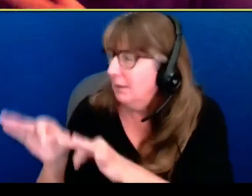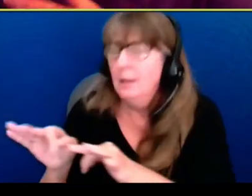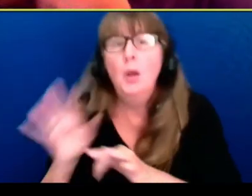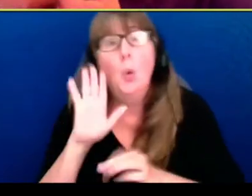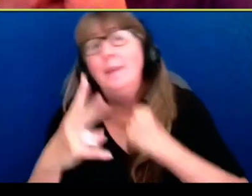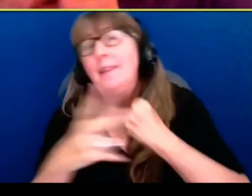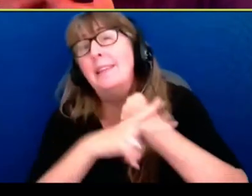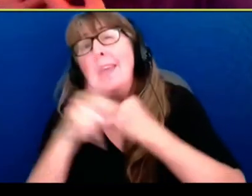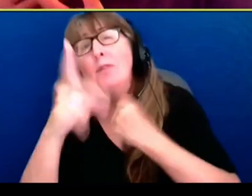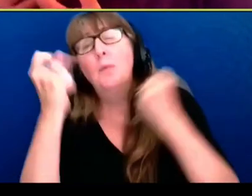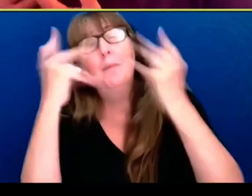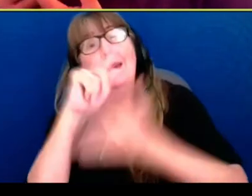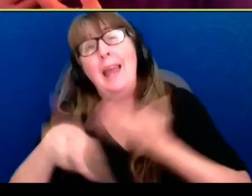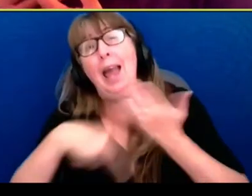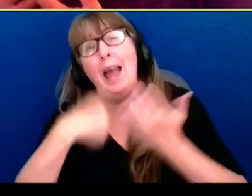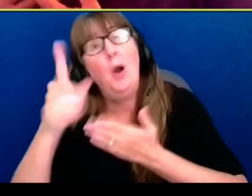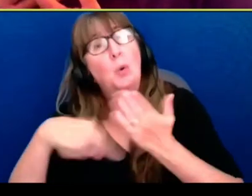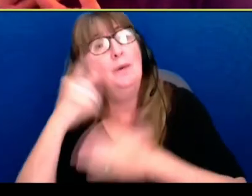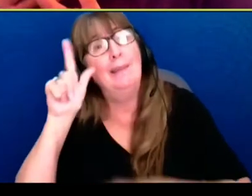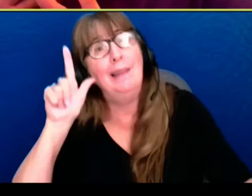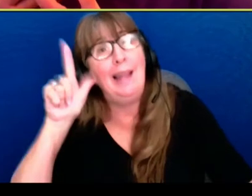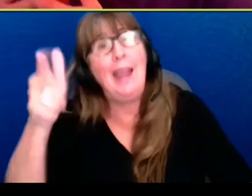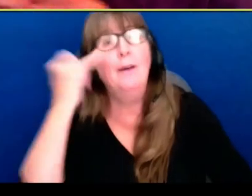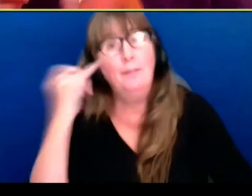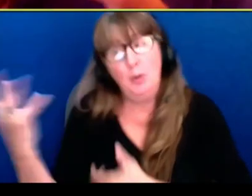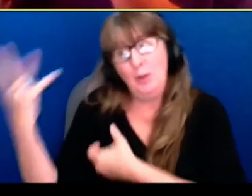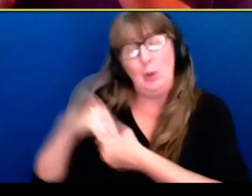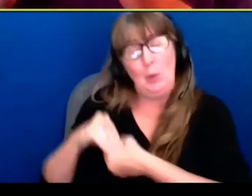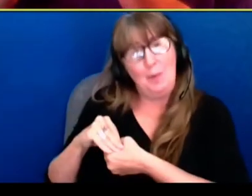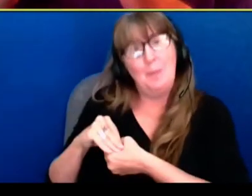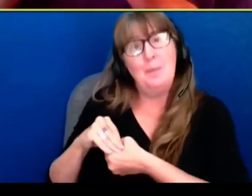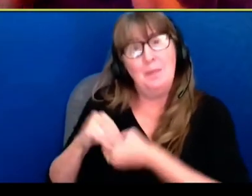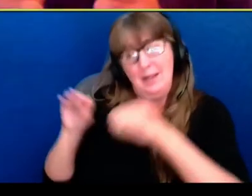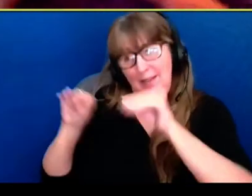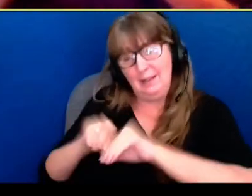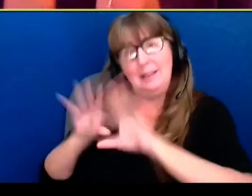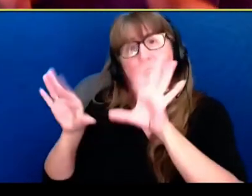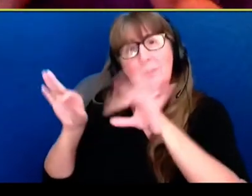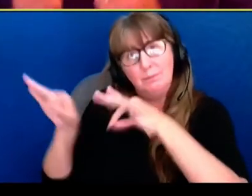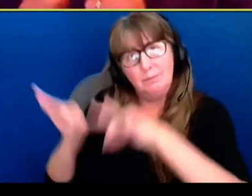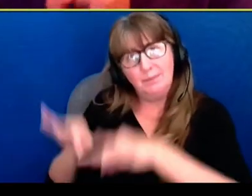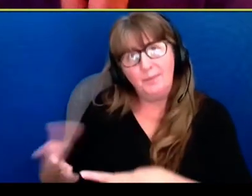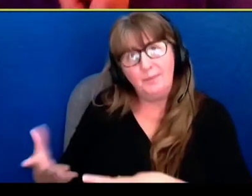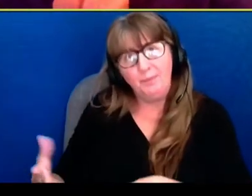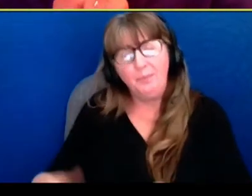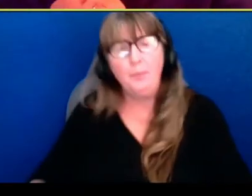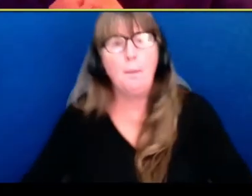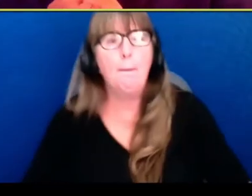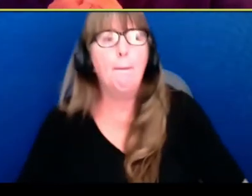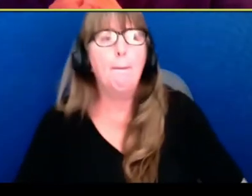when they're actually included in the, in the process. Never present a parent with a "fait accompli!"